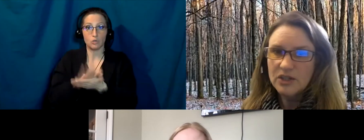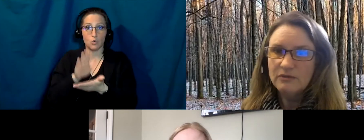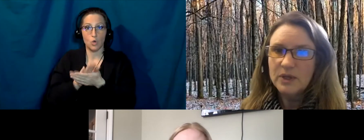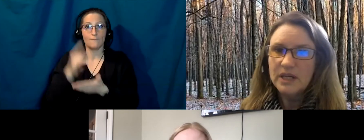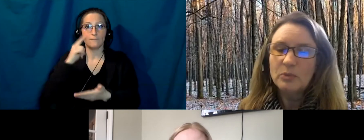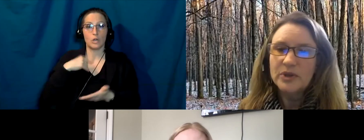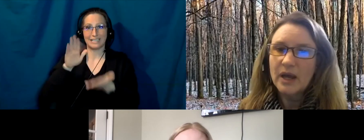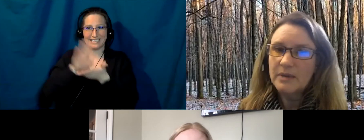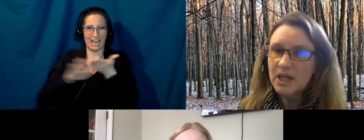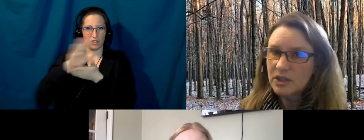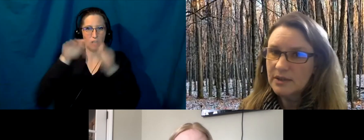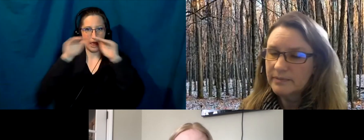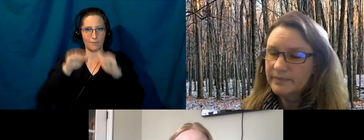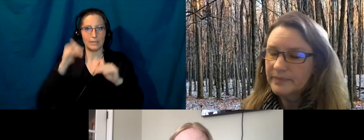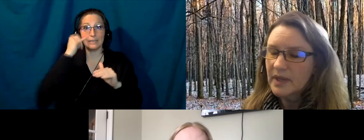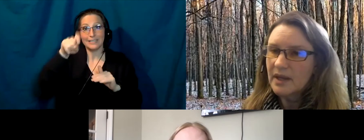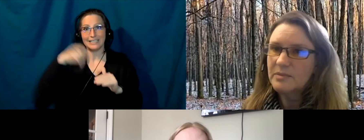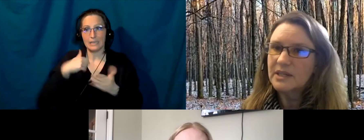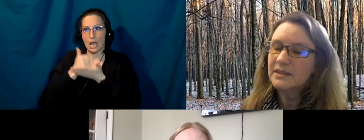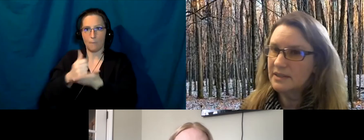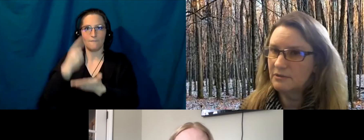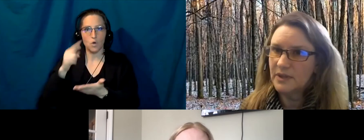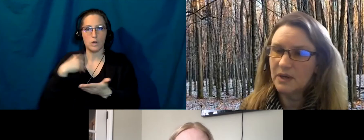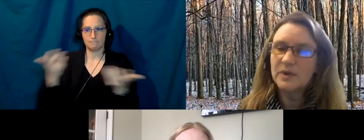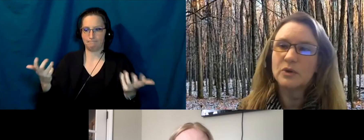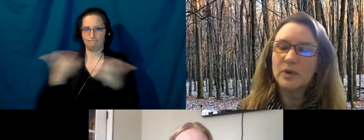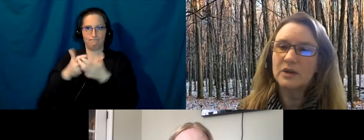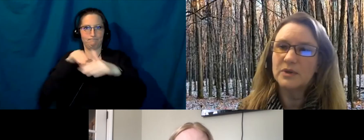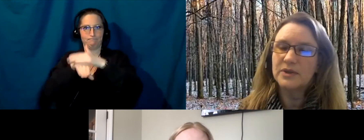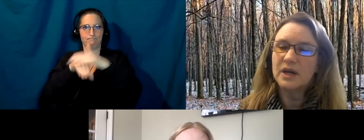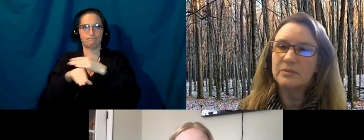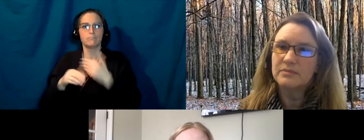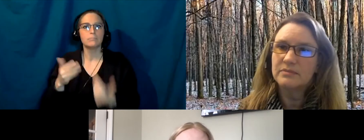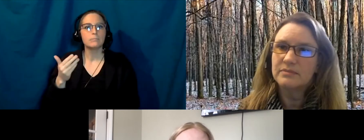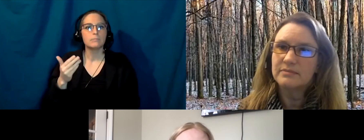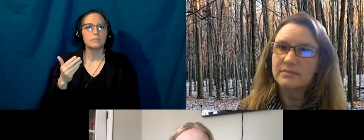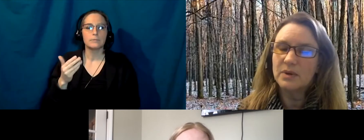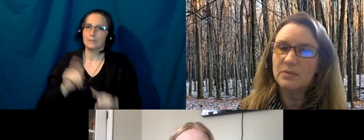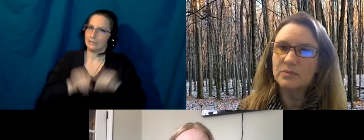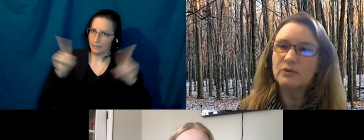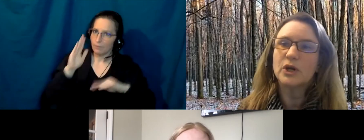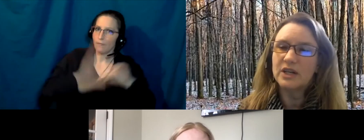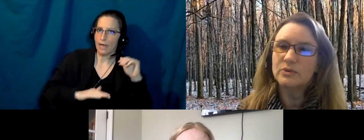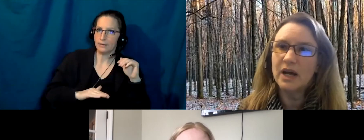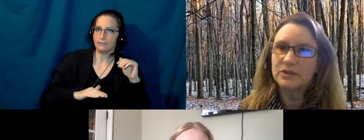If you need help with accommodations because it's different than before you graduate high school.